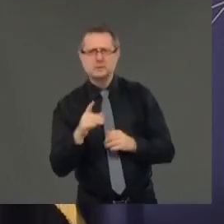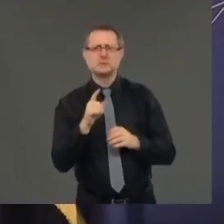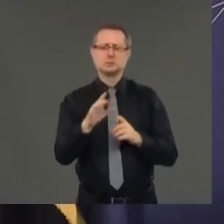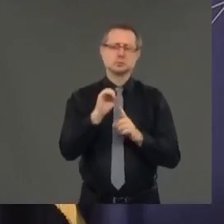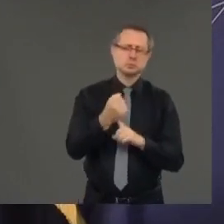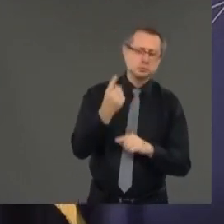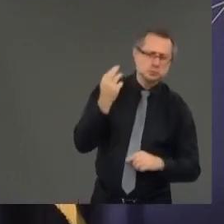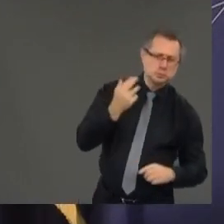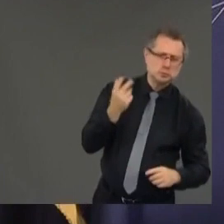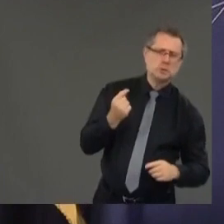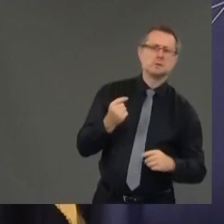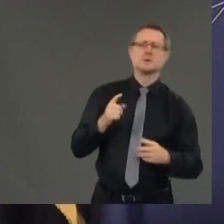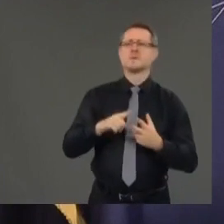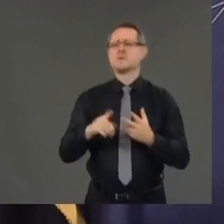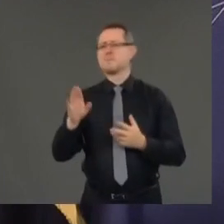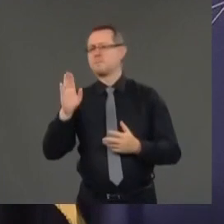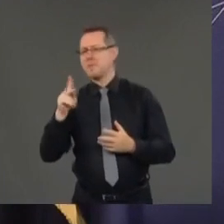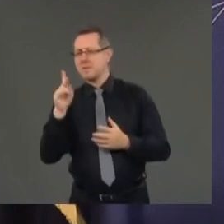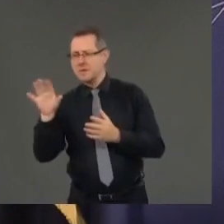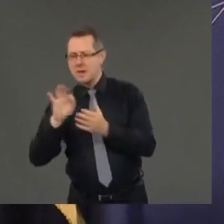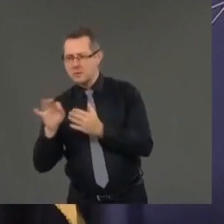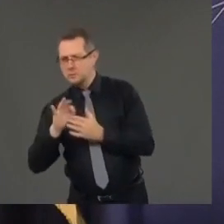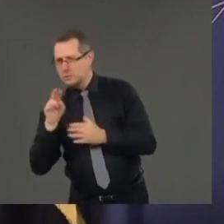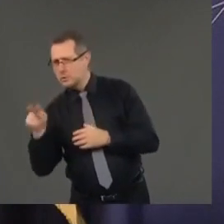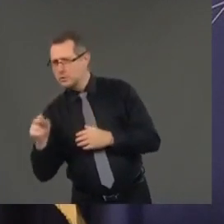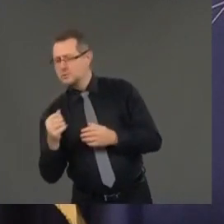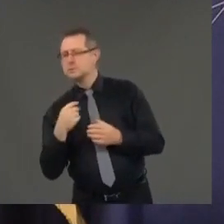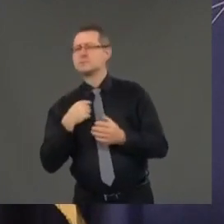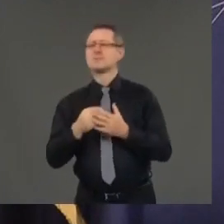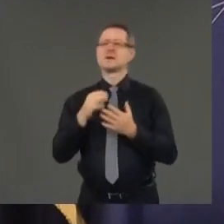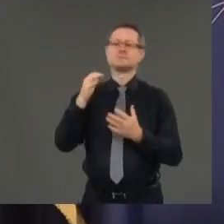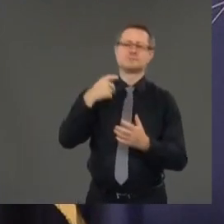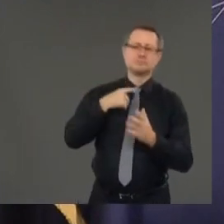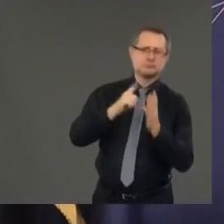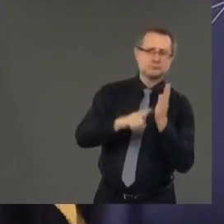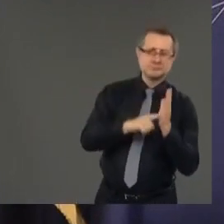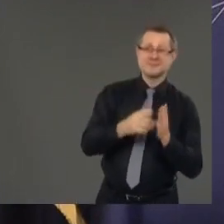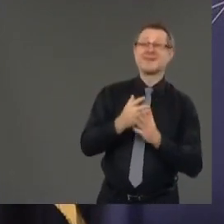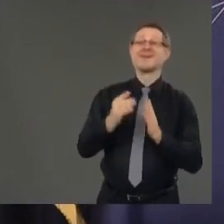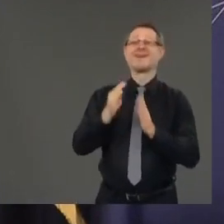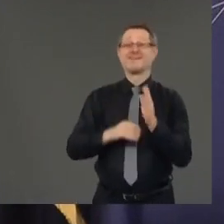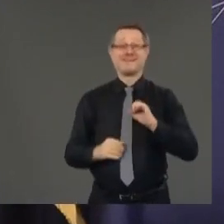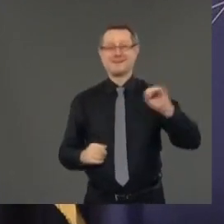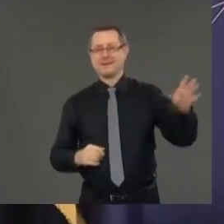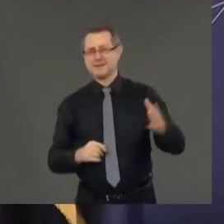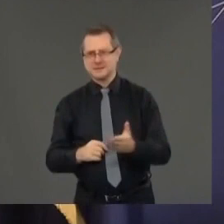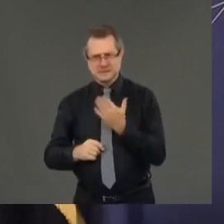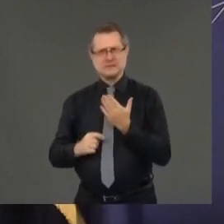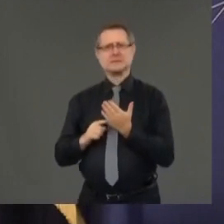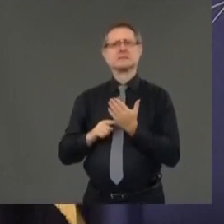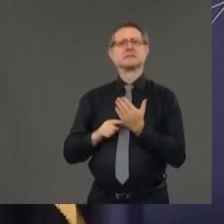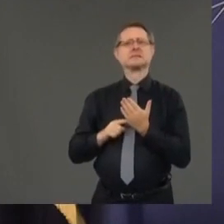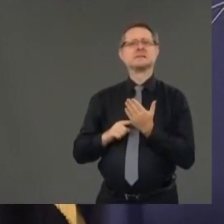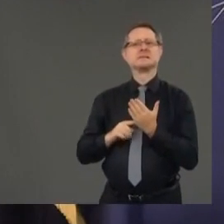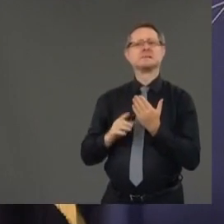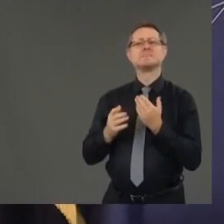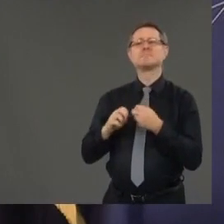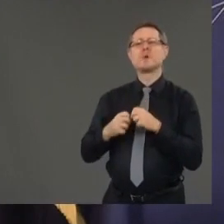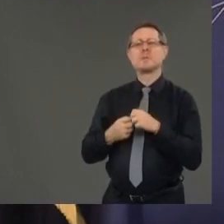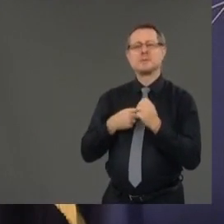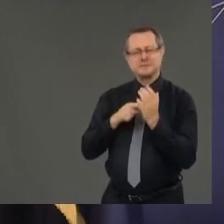YOUR SITUATION.